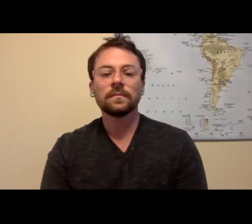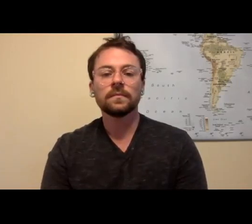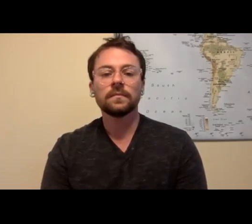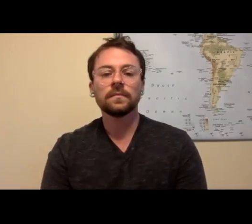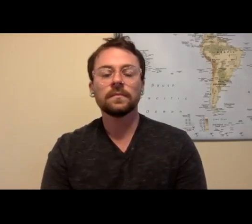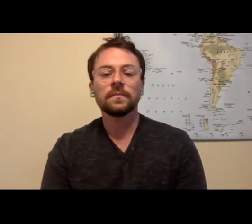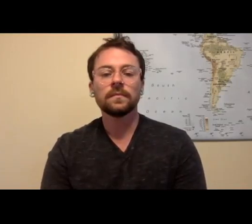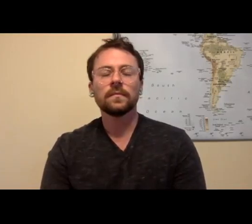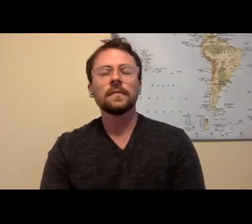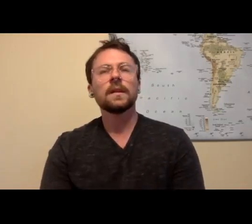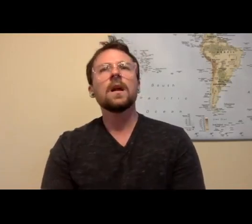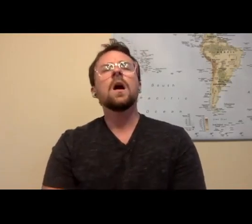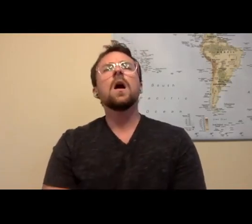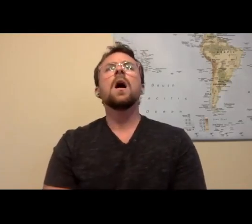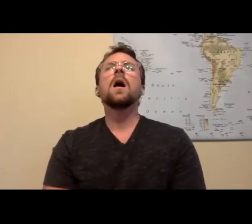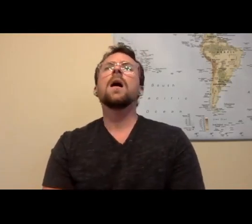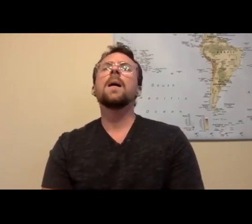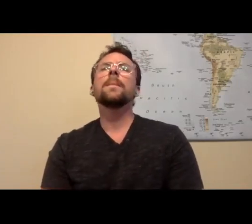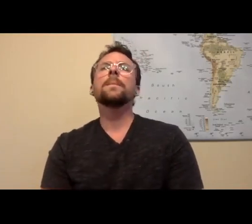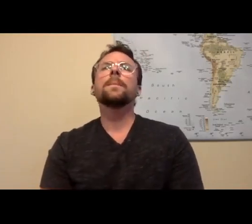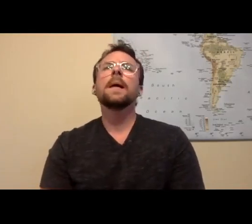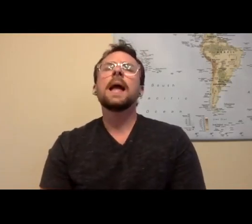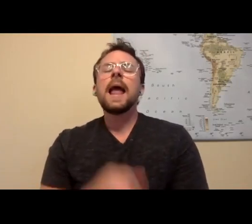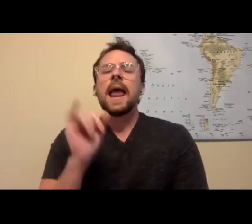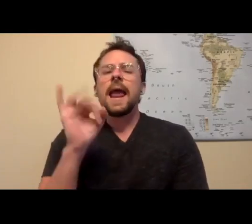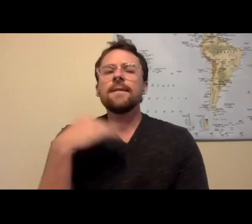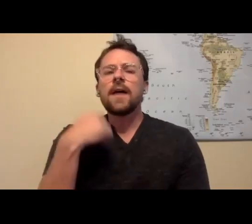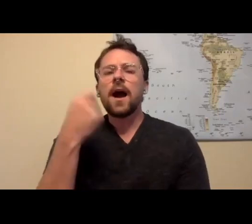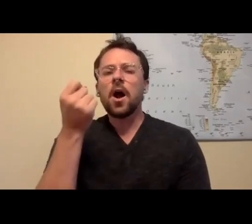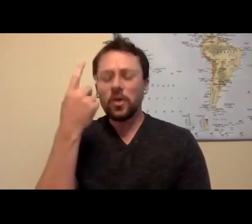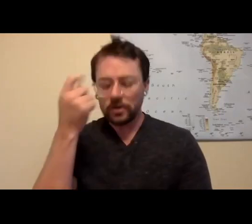Are we looking at those members of the community?